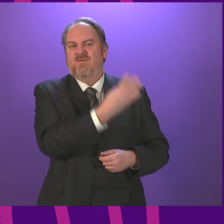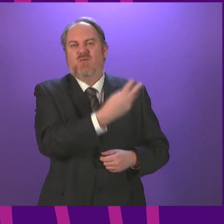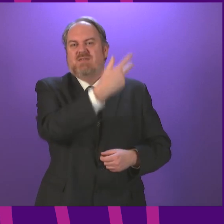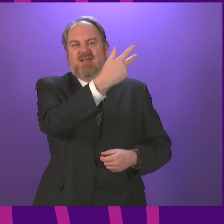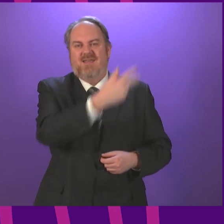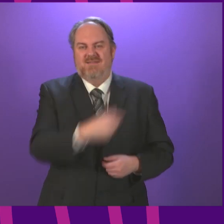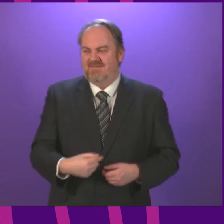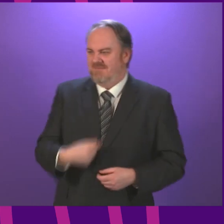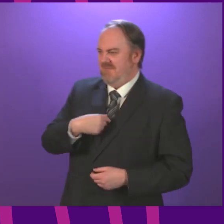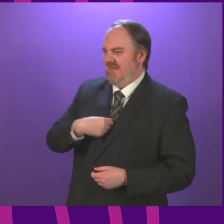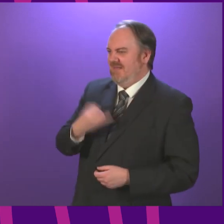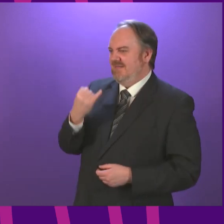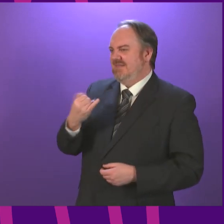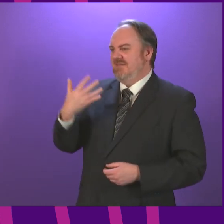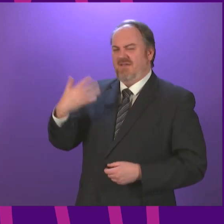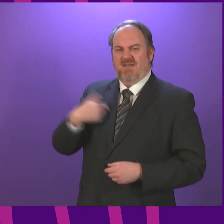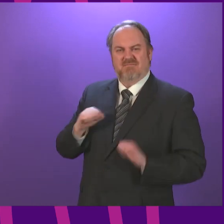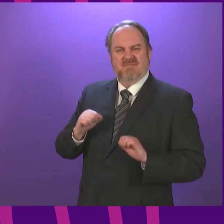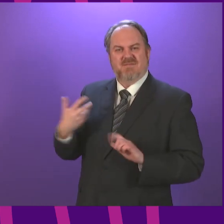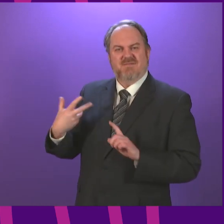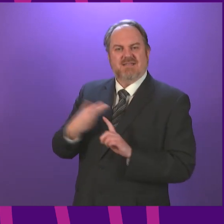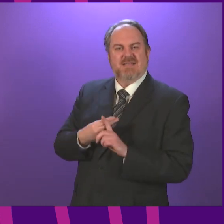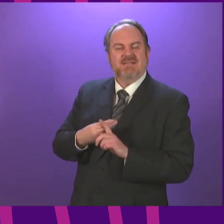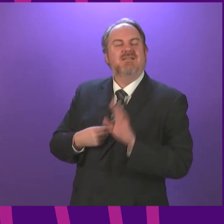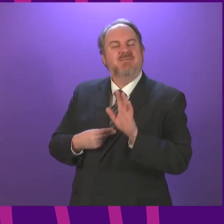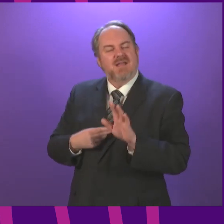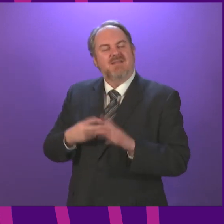is why I can stand here and say—with a considerable degree of confidence—that, assuming that